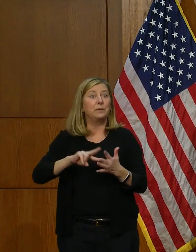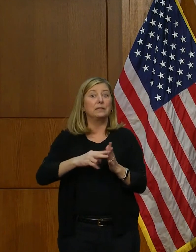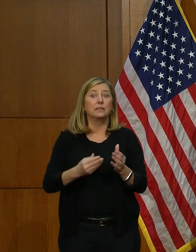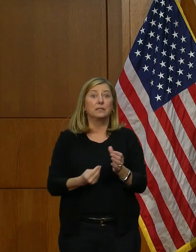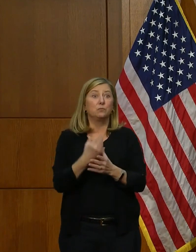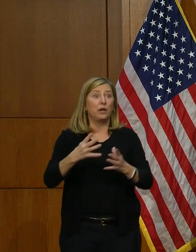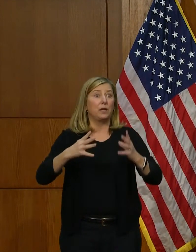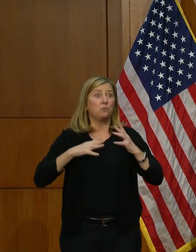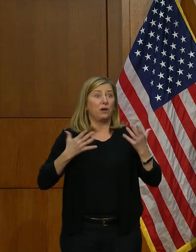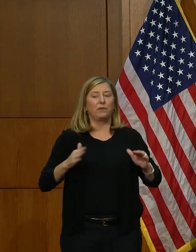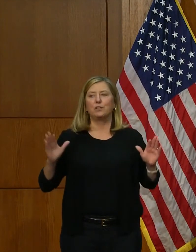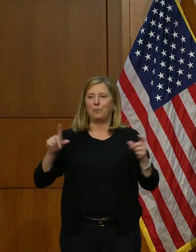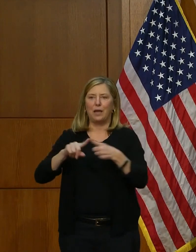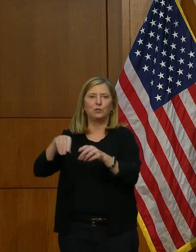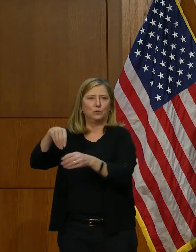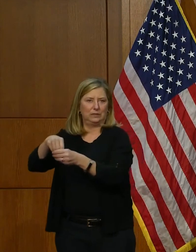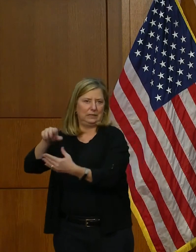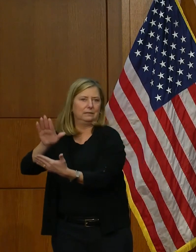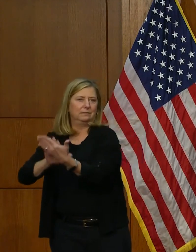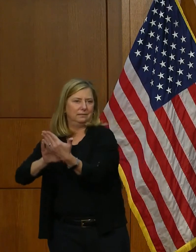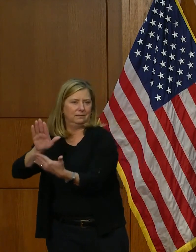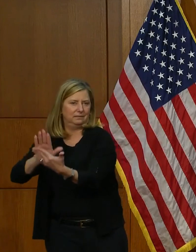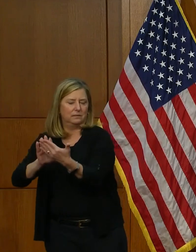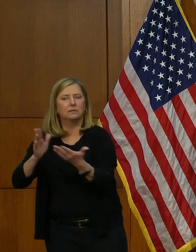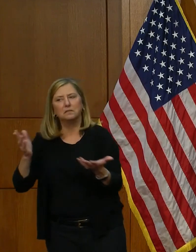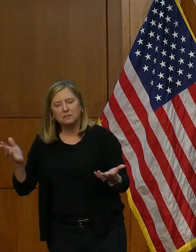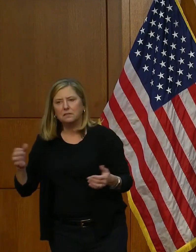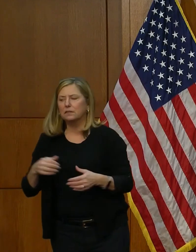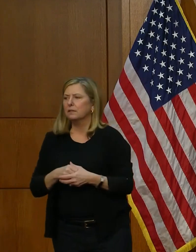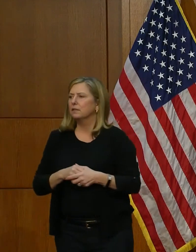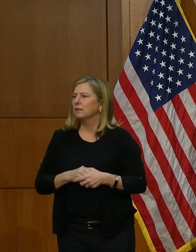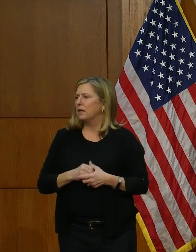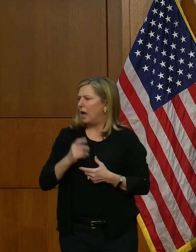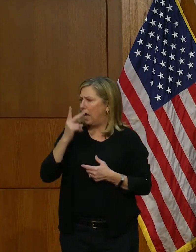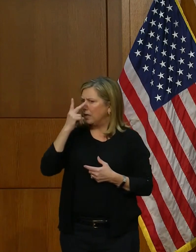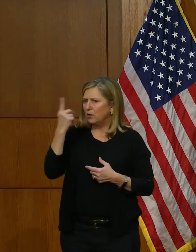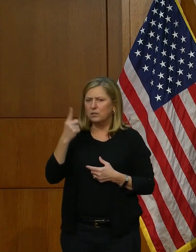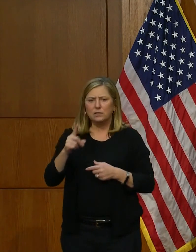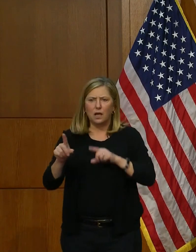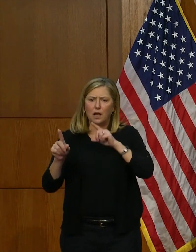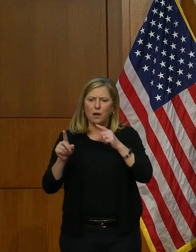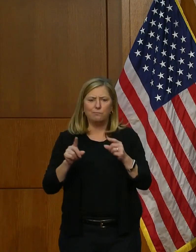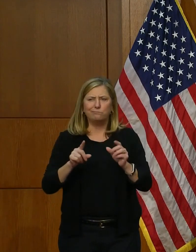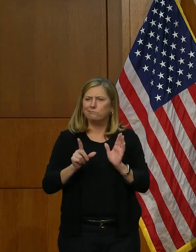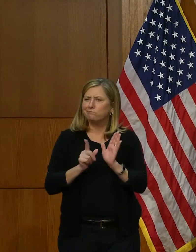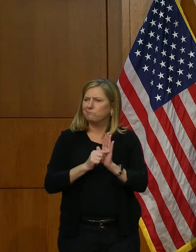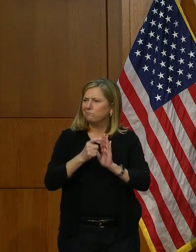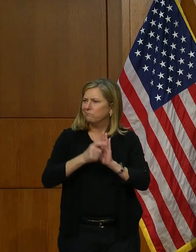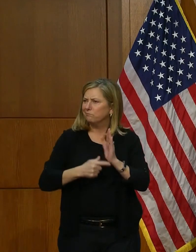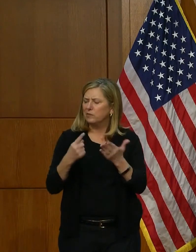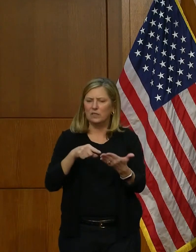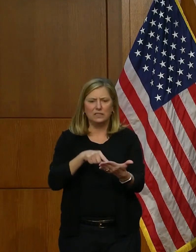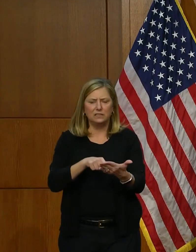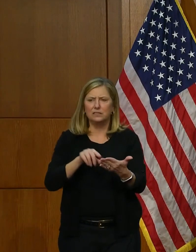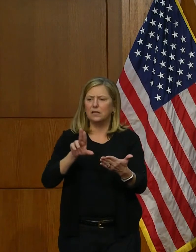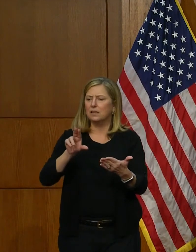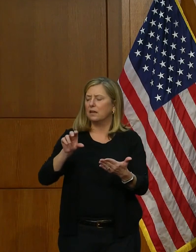ON APRIL 12TH. WHICH IS IMMEDIATELY AFTER SPRING BREAK